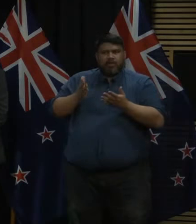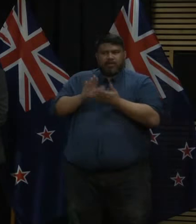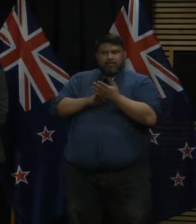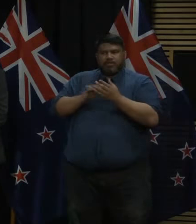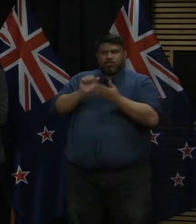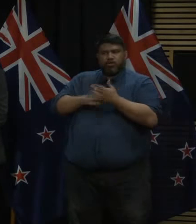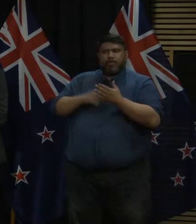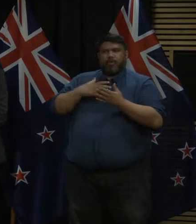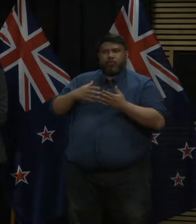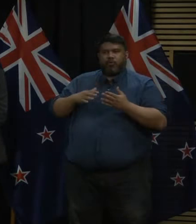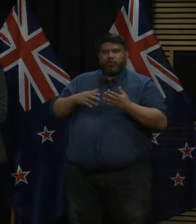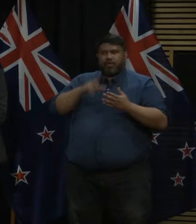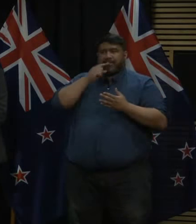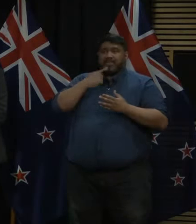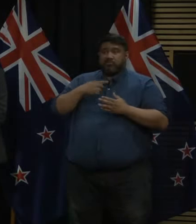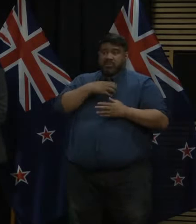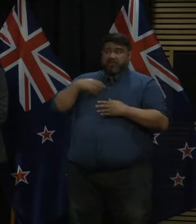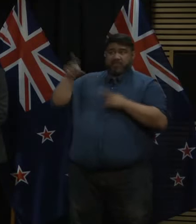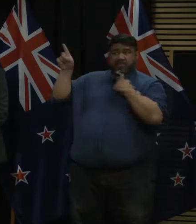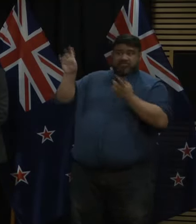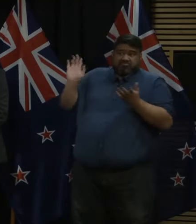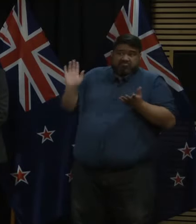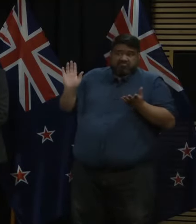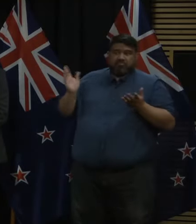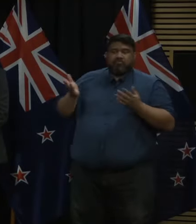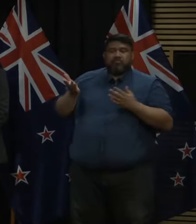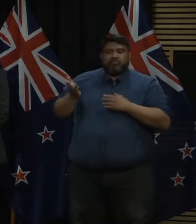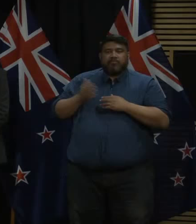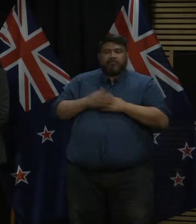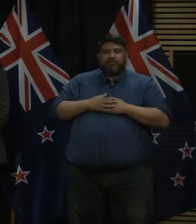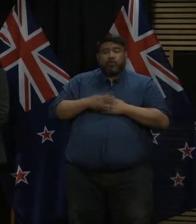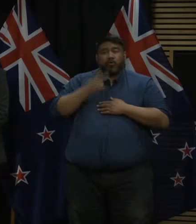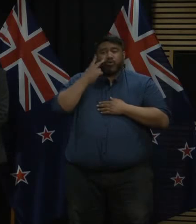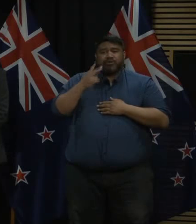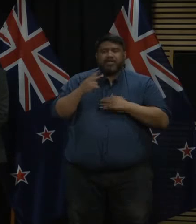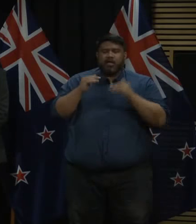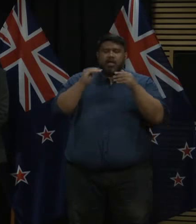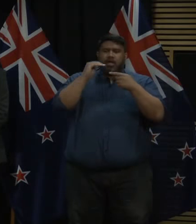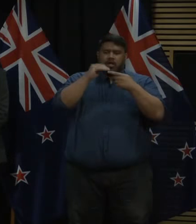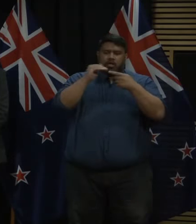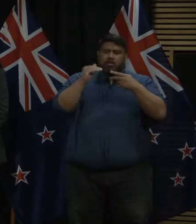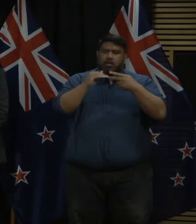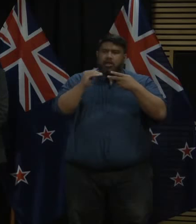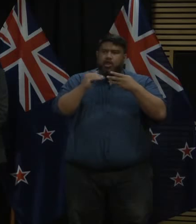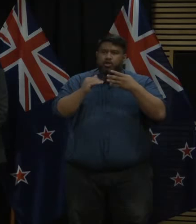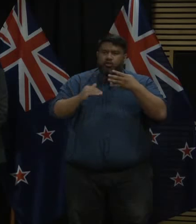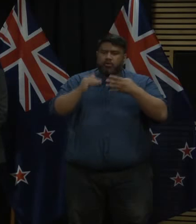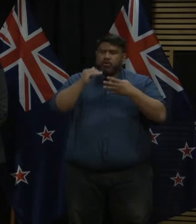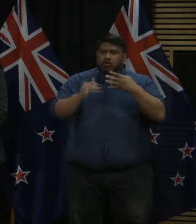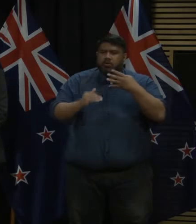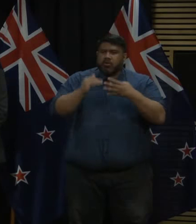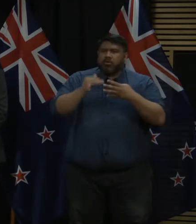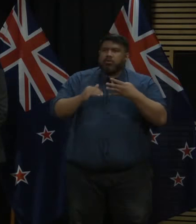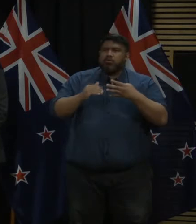prefer it to be government mandated. That's why we are out